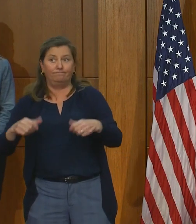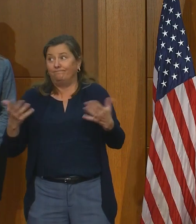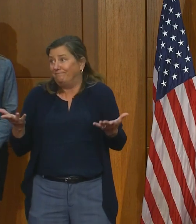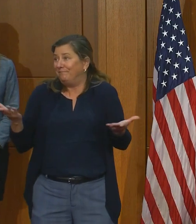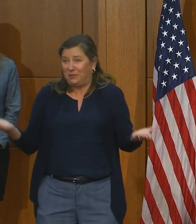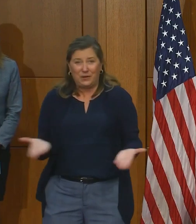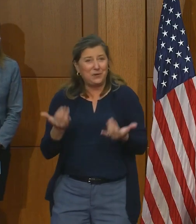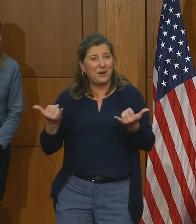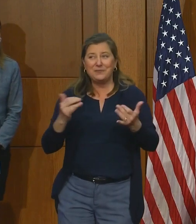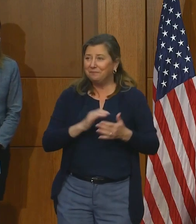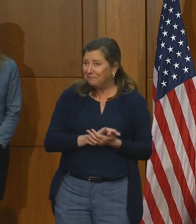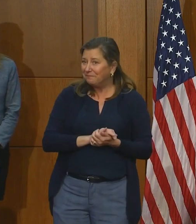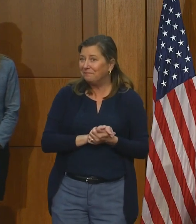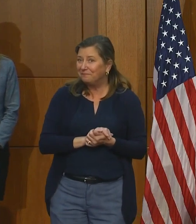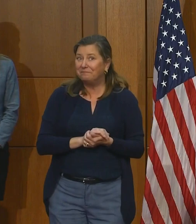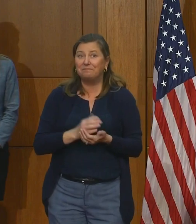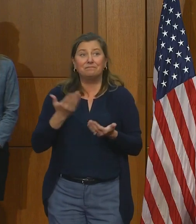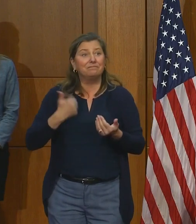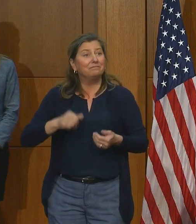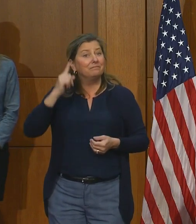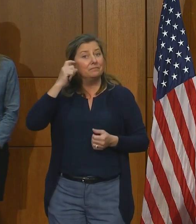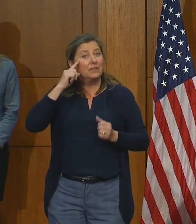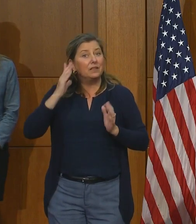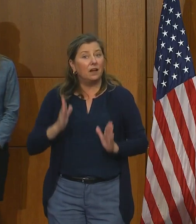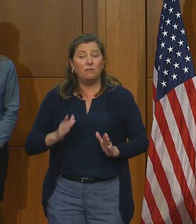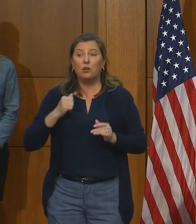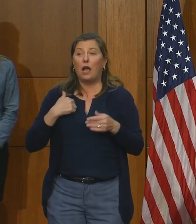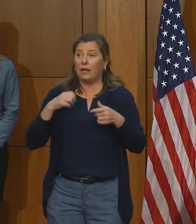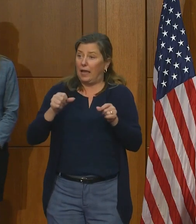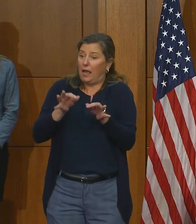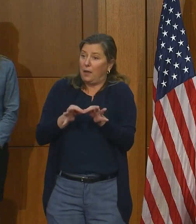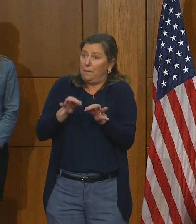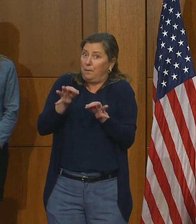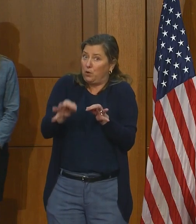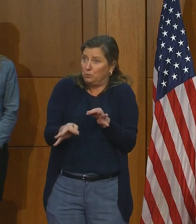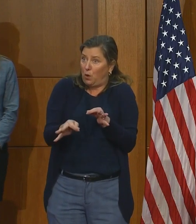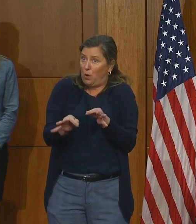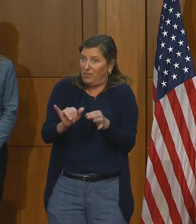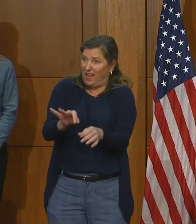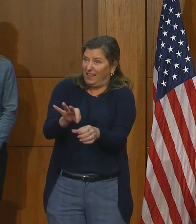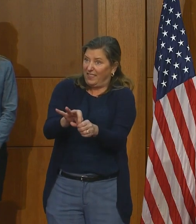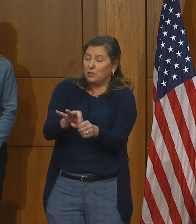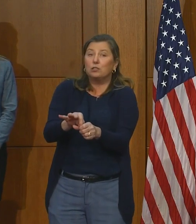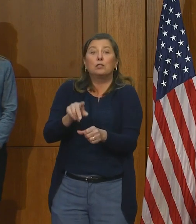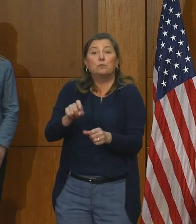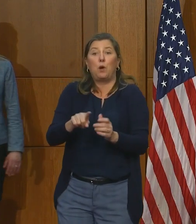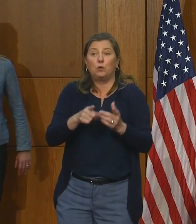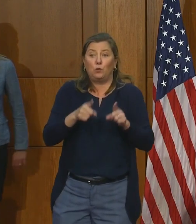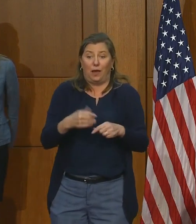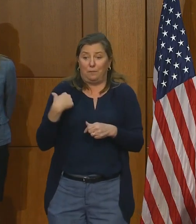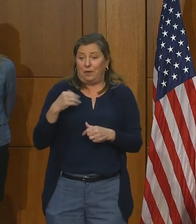AND SUPPORT THAT THE SENATE DID.